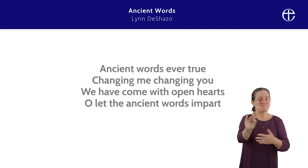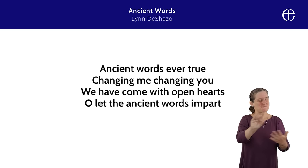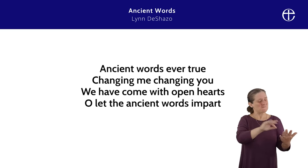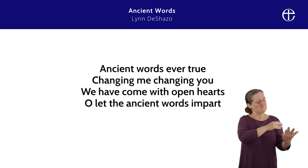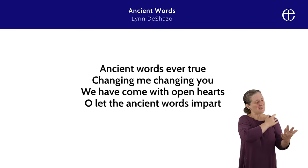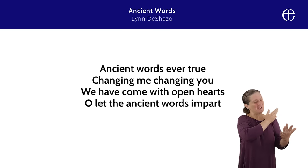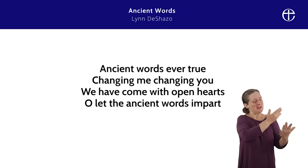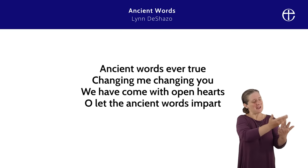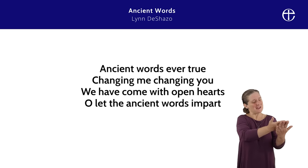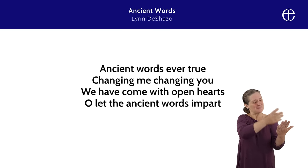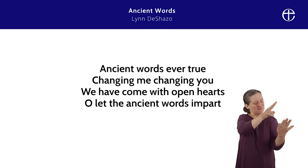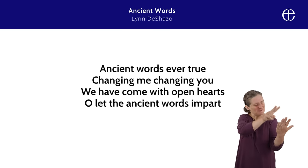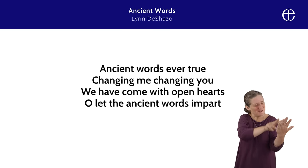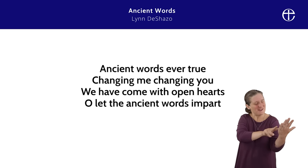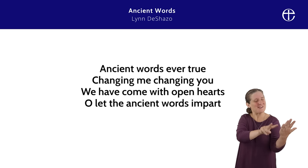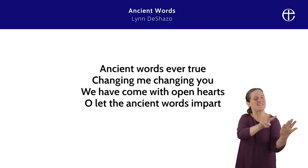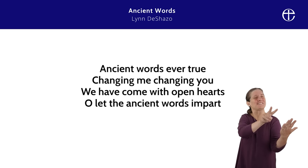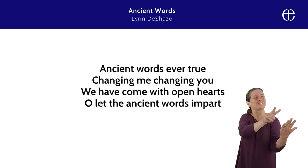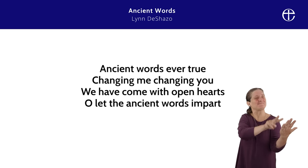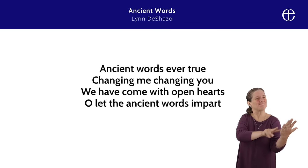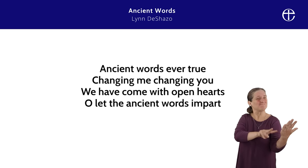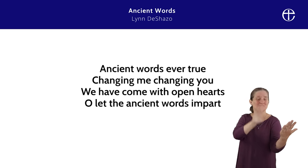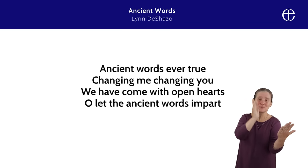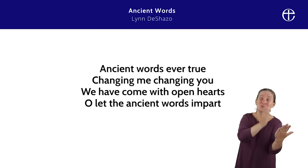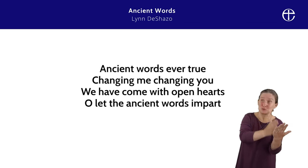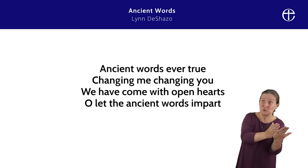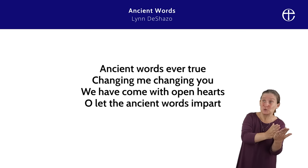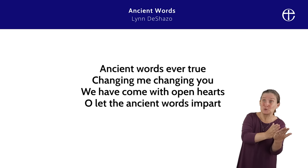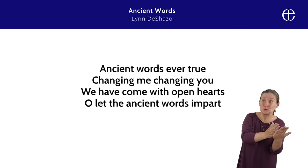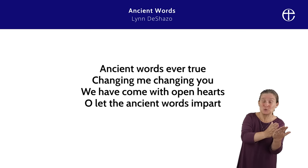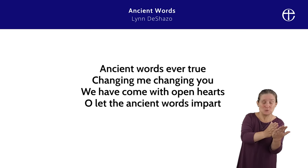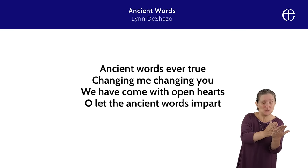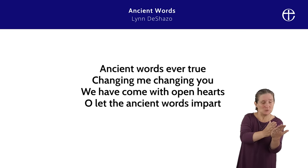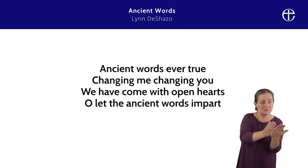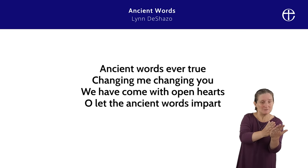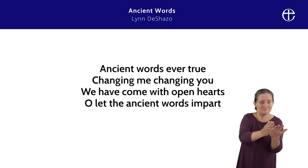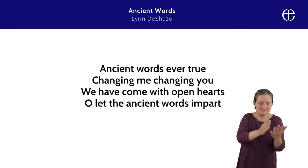Ancient words ever true